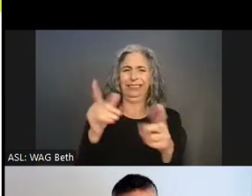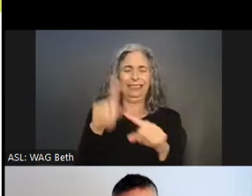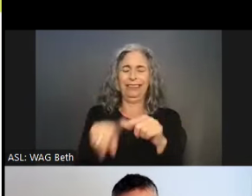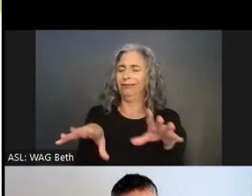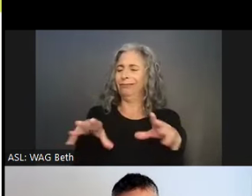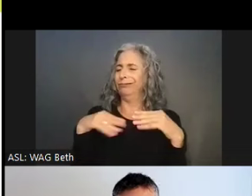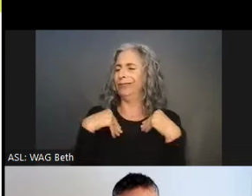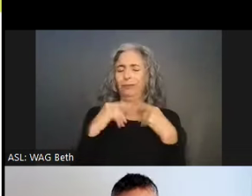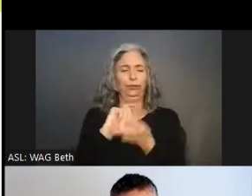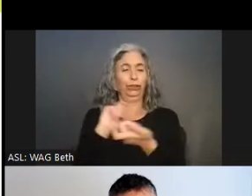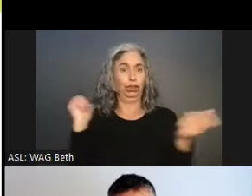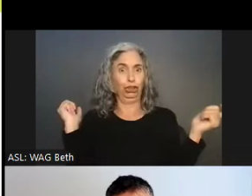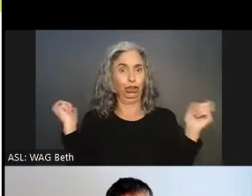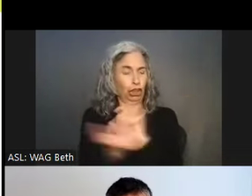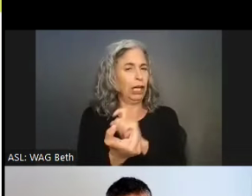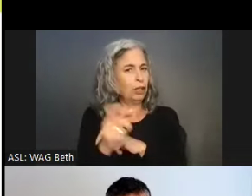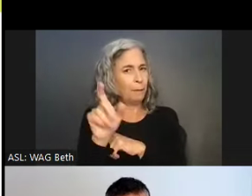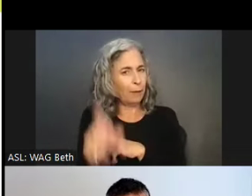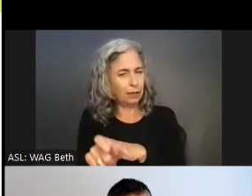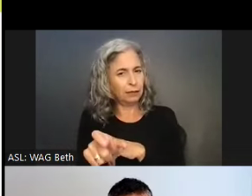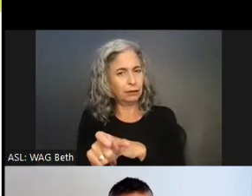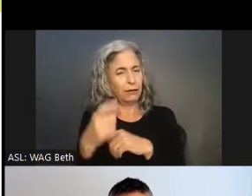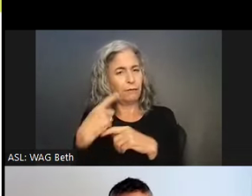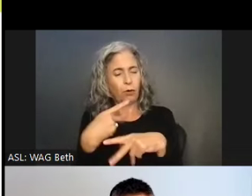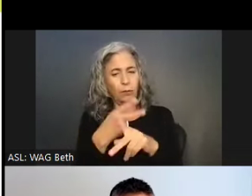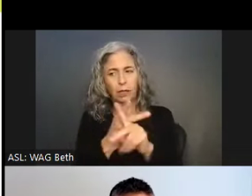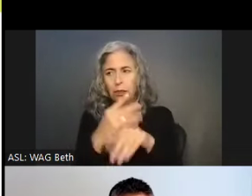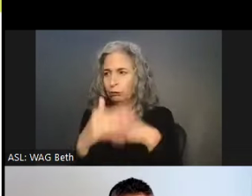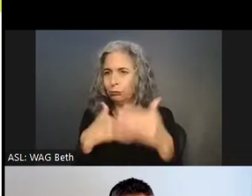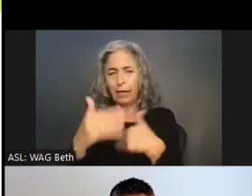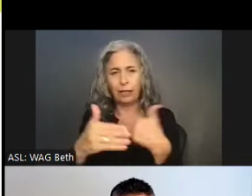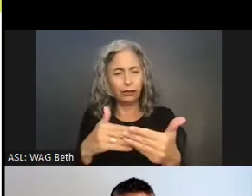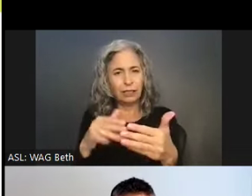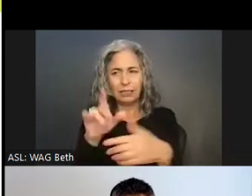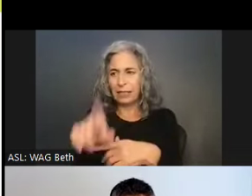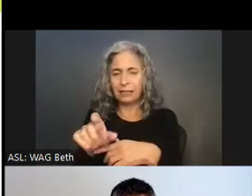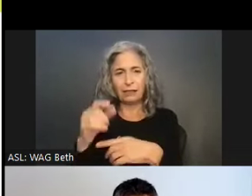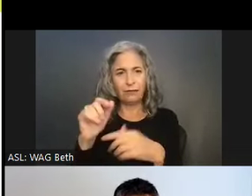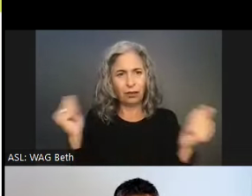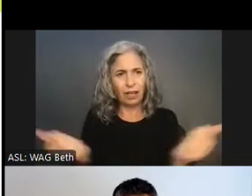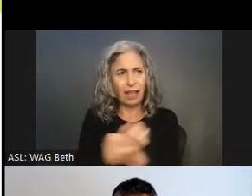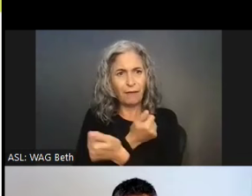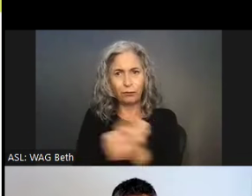change in consumption and production patterns is necessary for all of us.